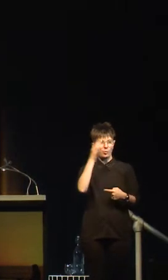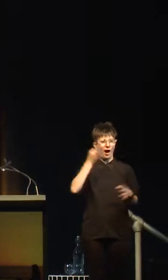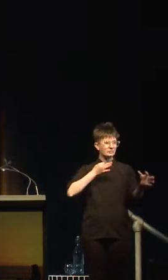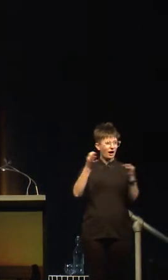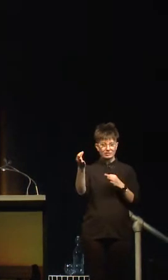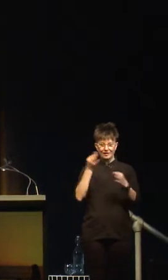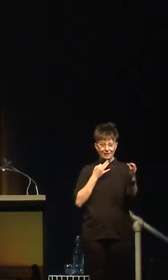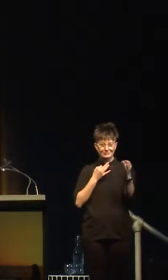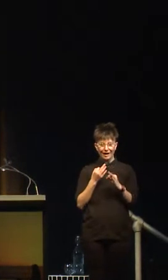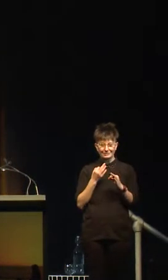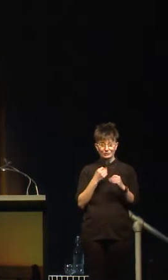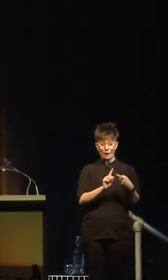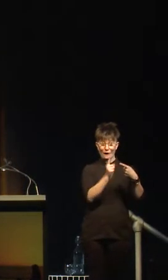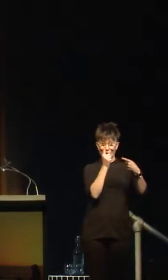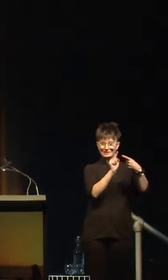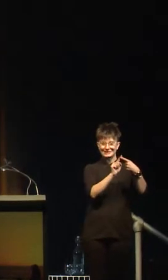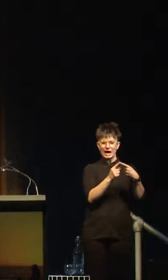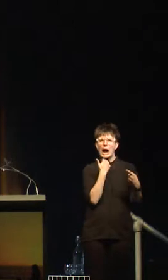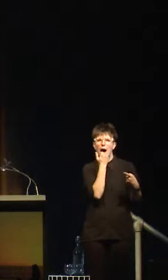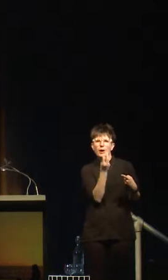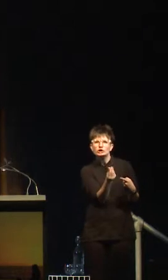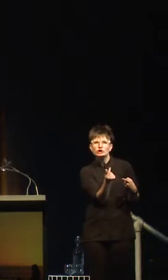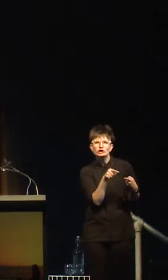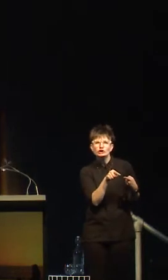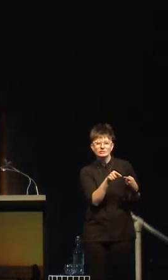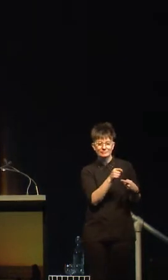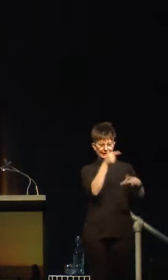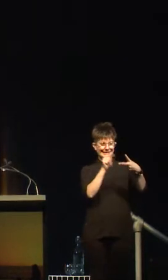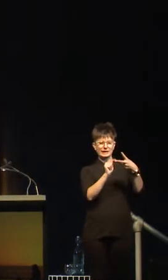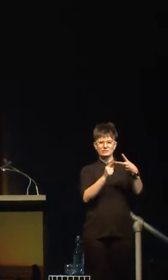question about how much it will cost is, um, do we have all of the tools that are necessary